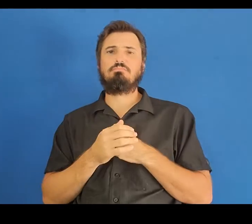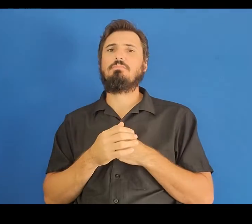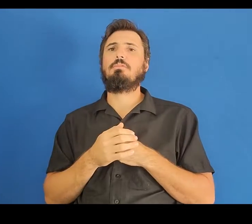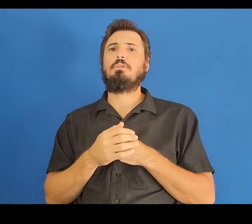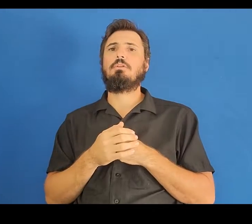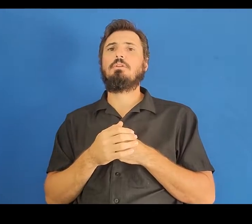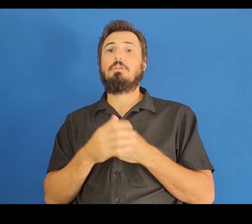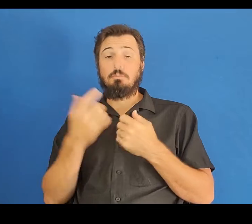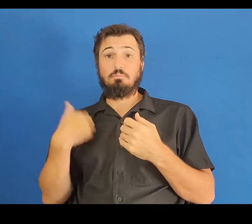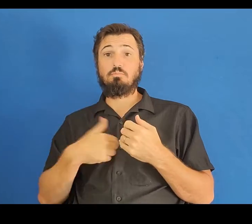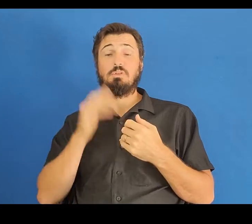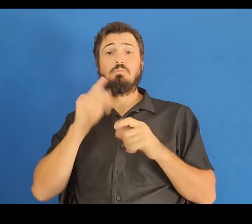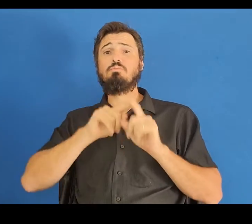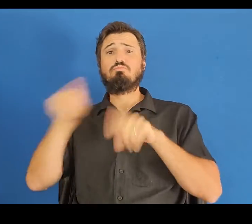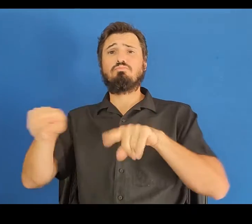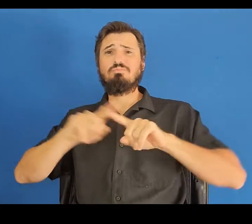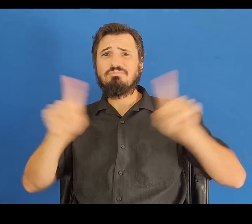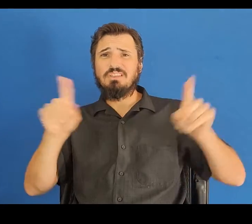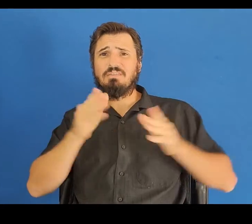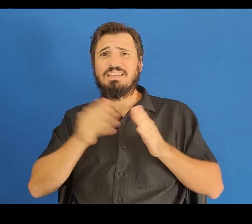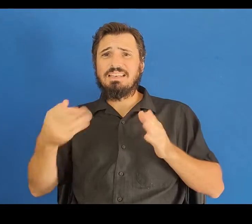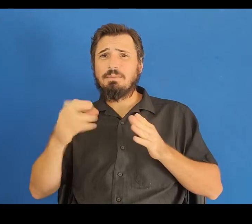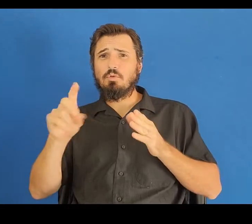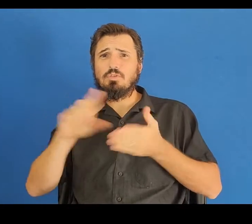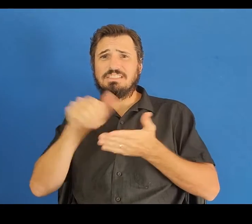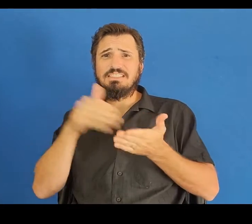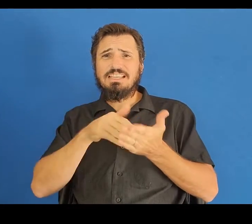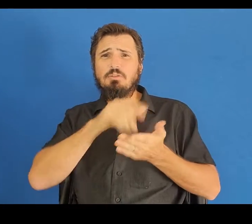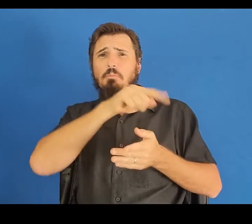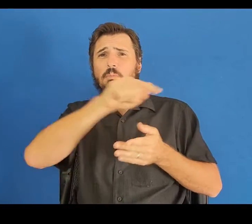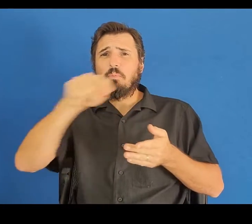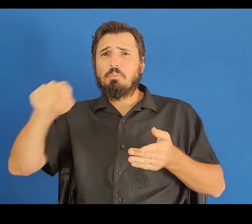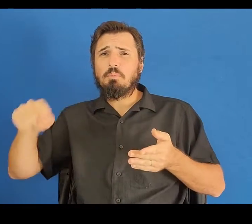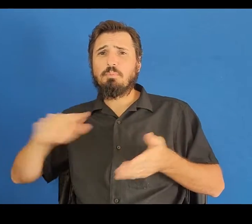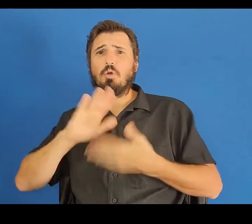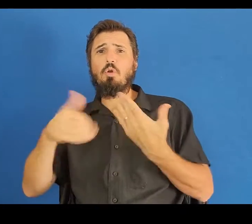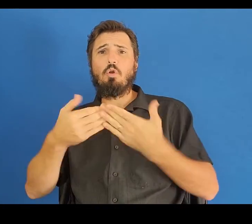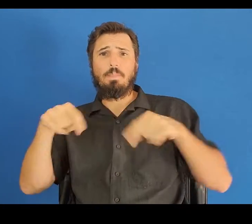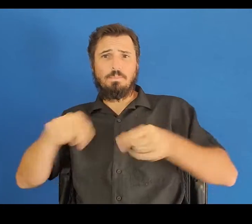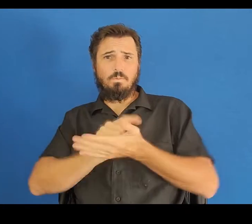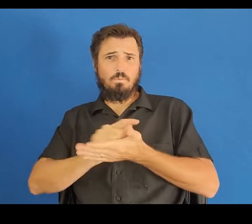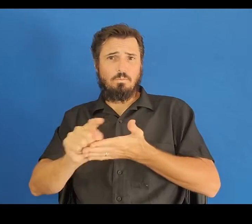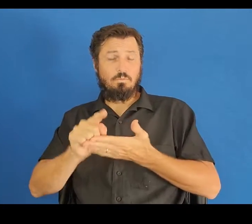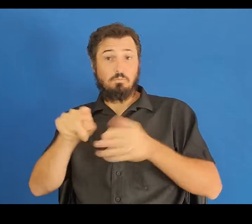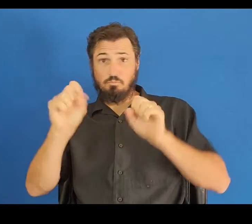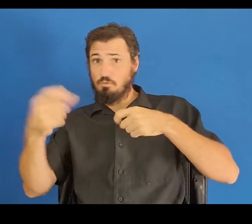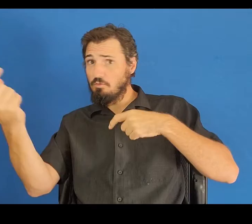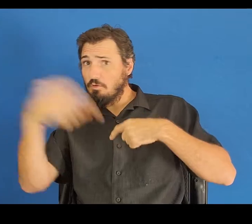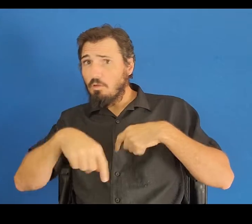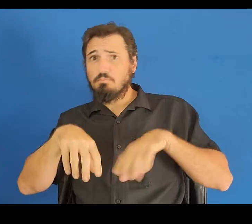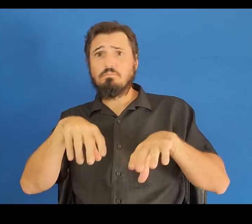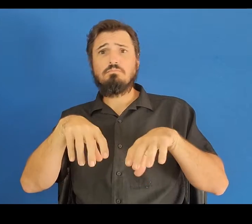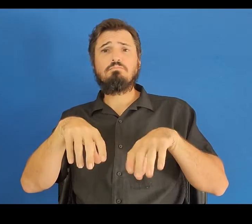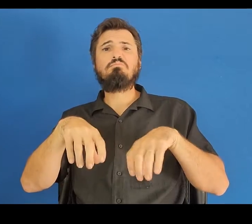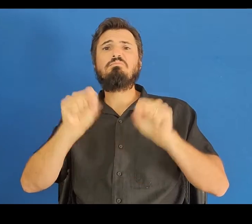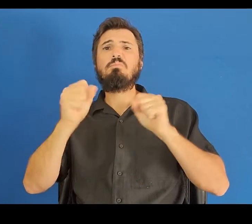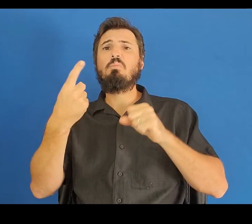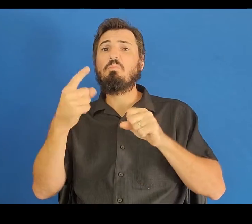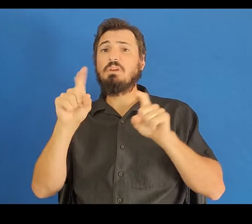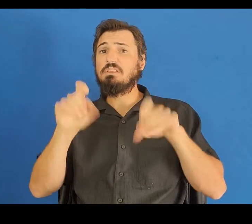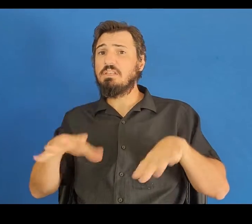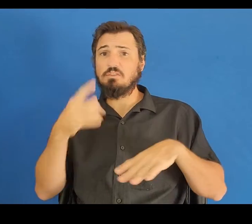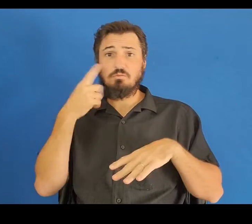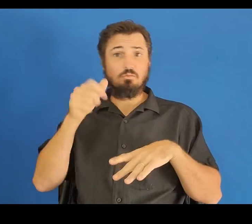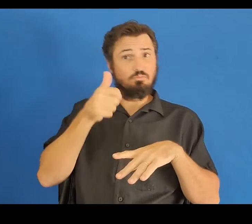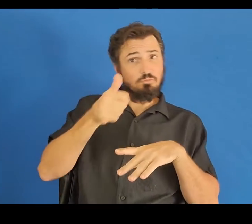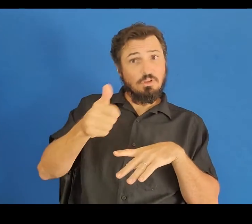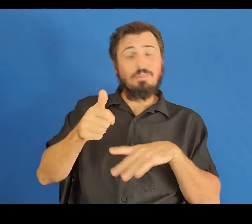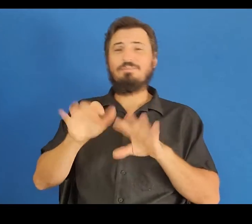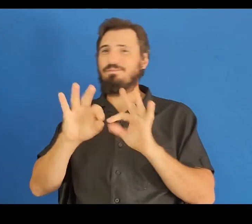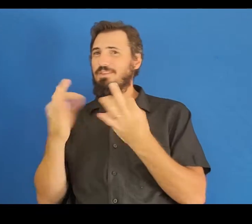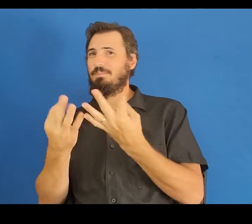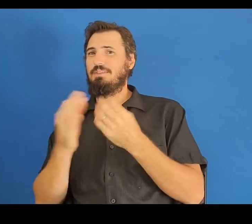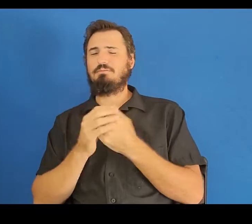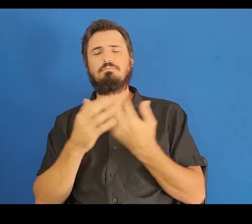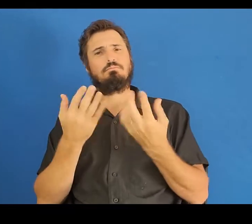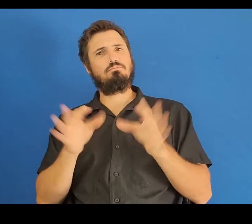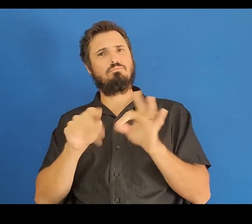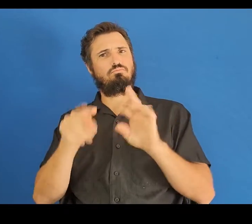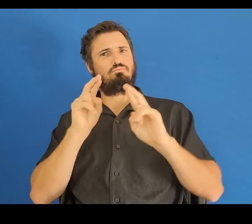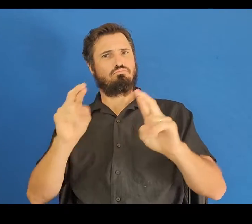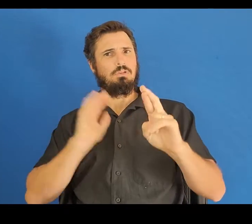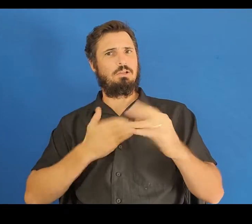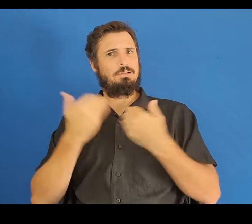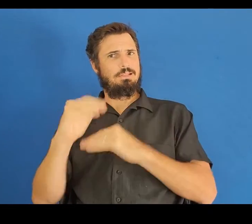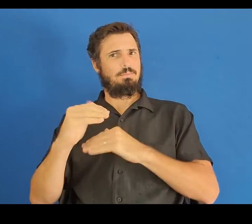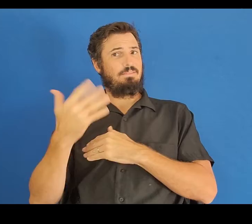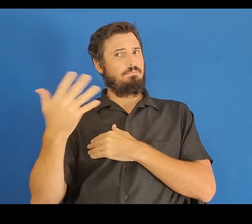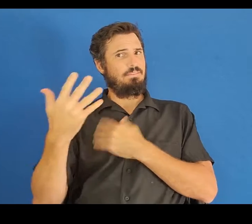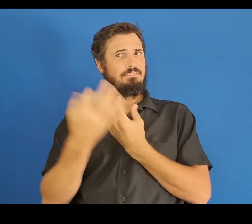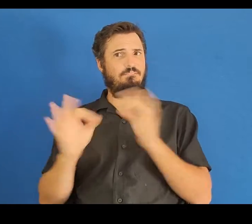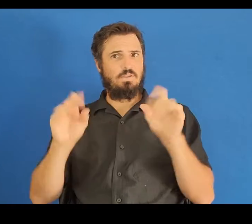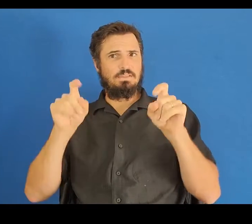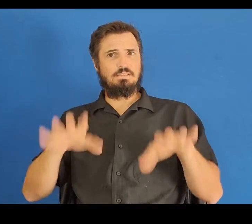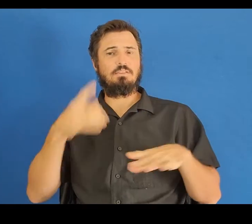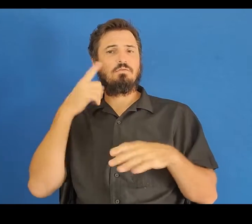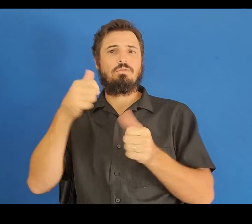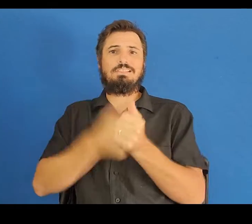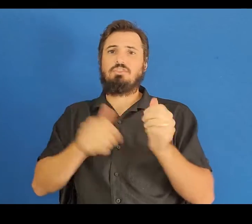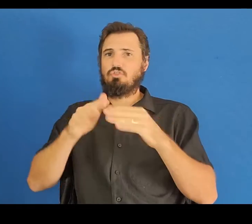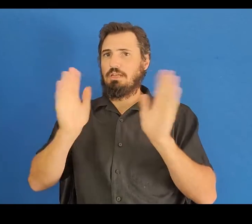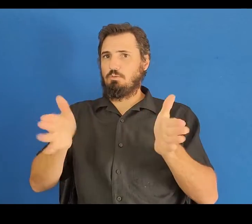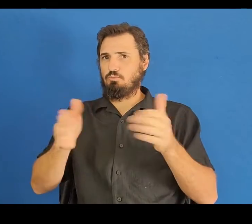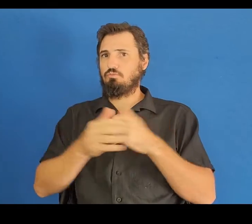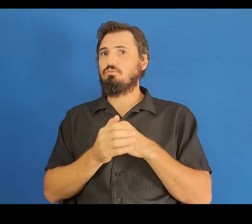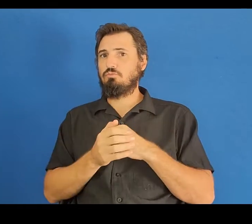We will be at neighborhood centers around the island all week. Stop by and grab tests for yourself and your ohana. Please respect our limit of five free tests per household so that we can get them